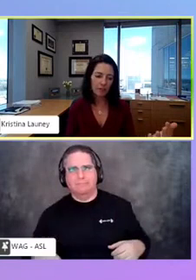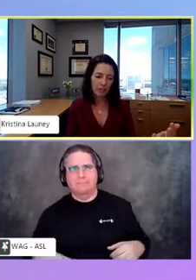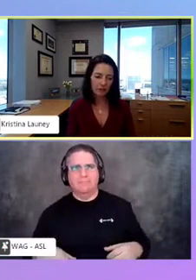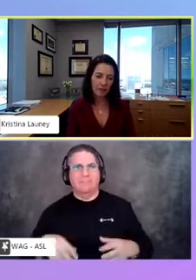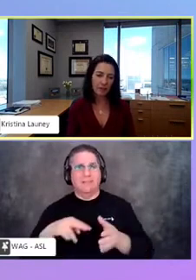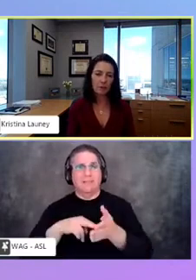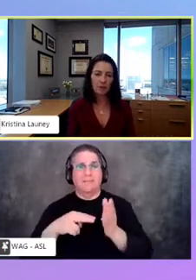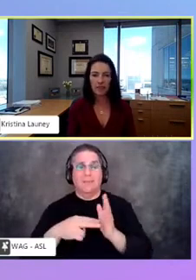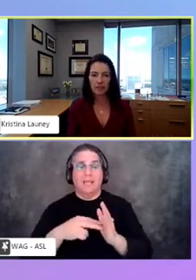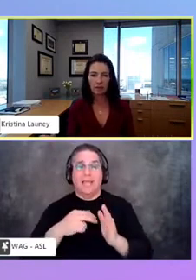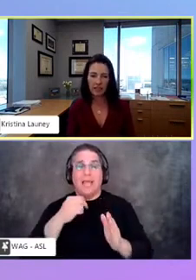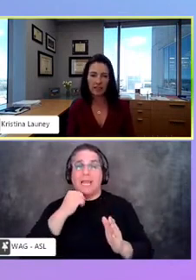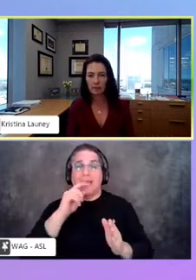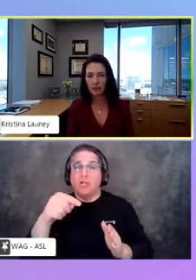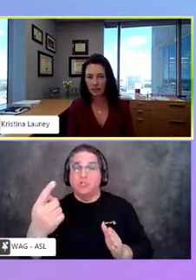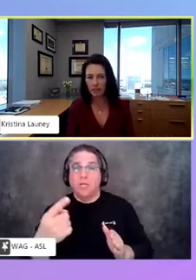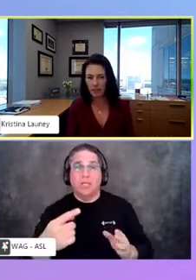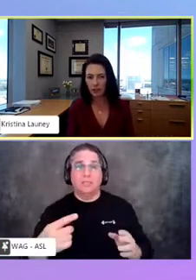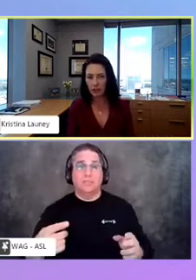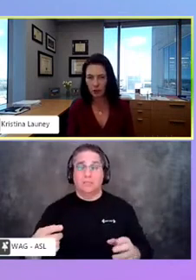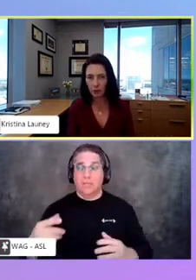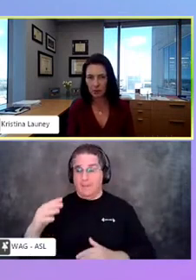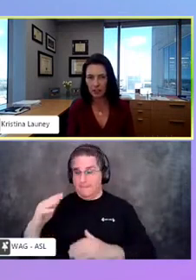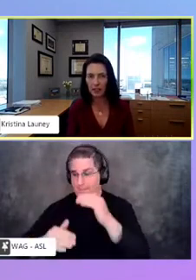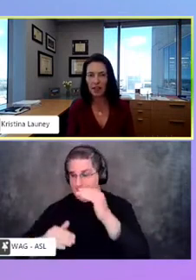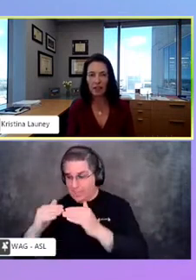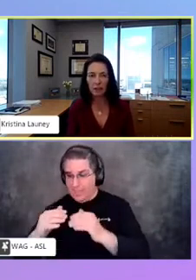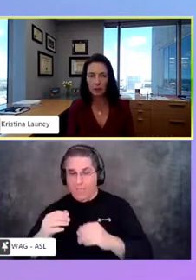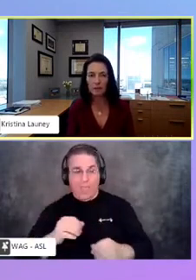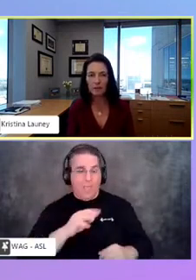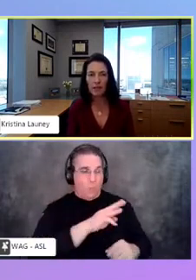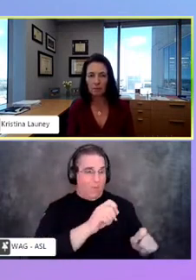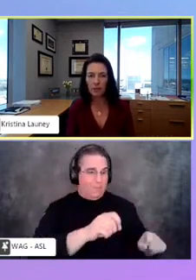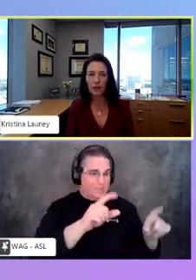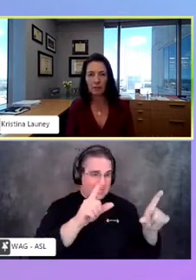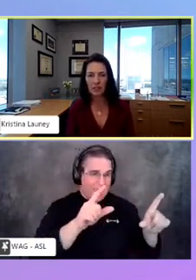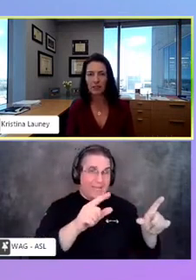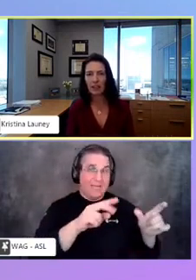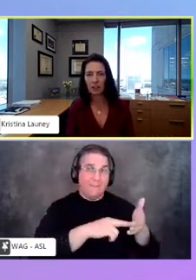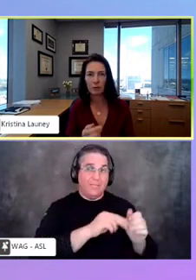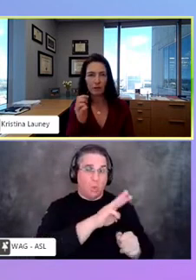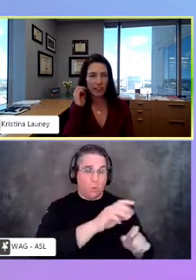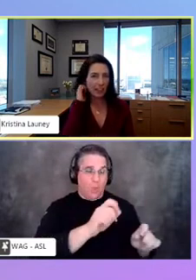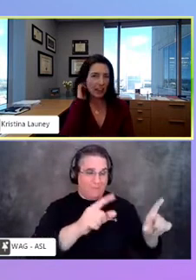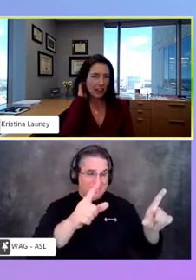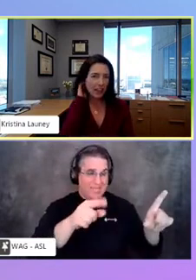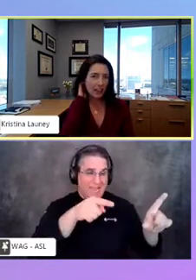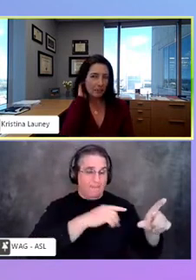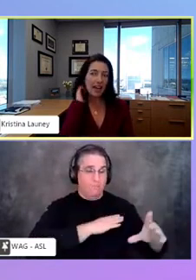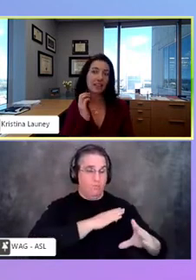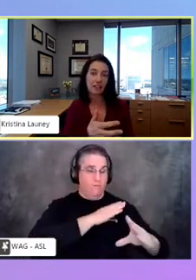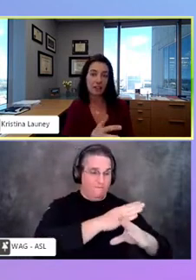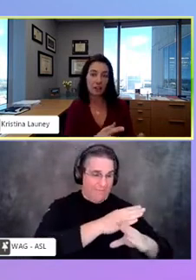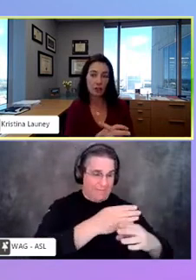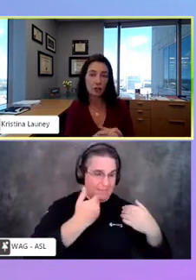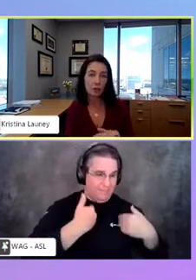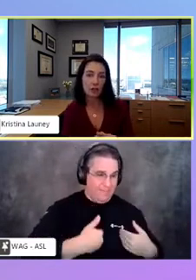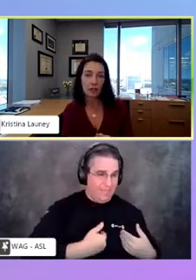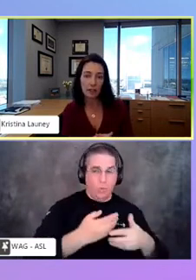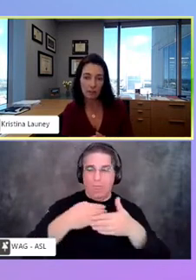the physical location, which went even a little bit further. it isn't enough for there just to be a physical